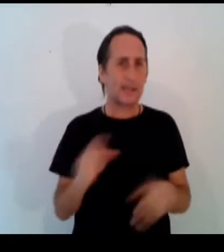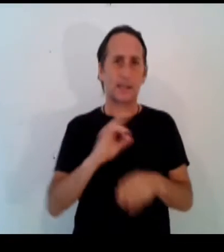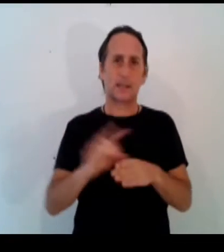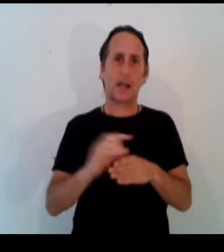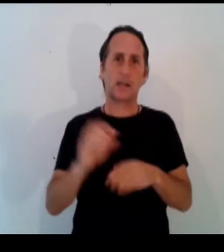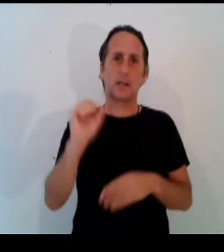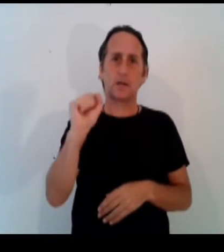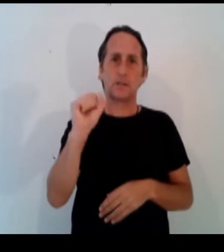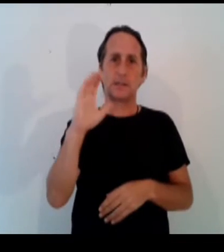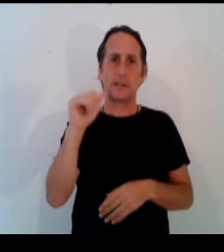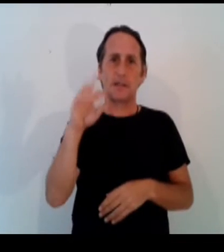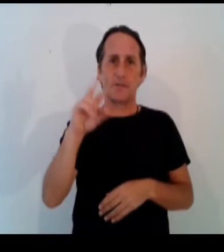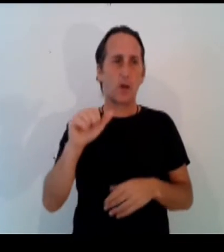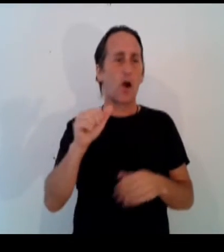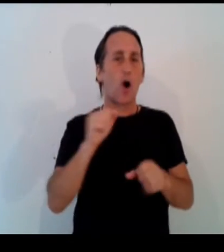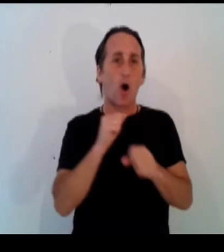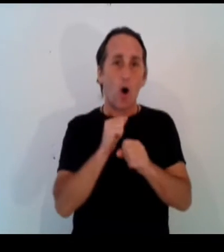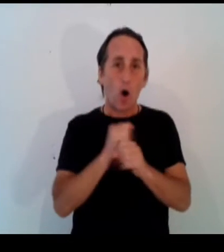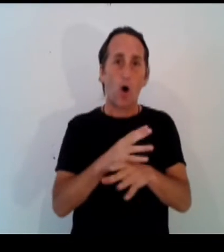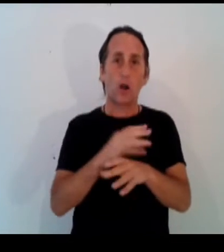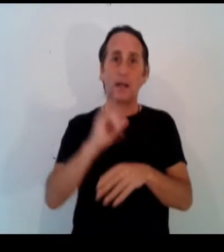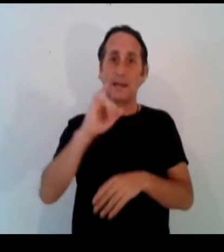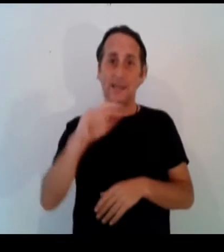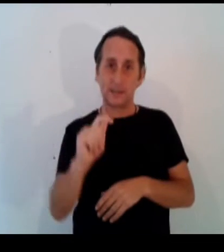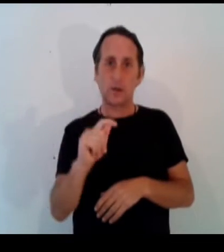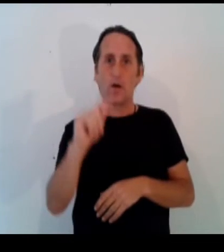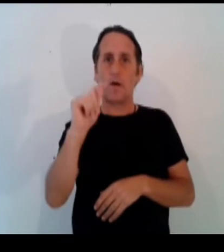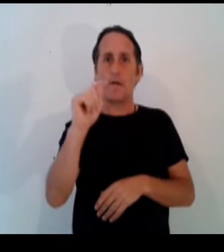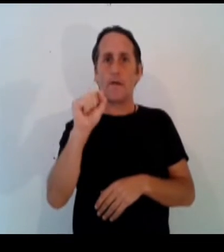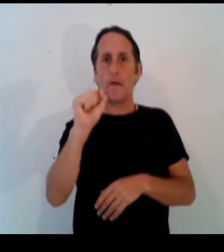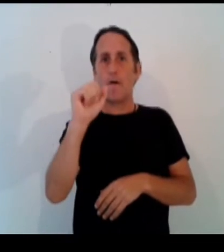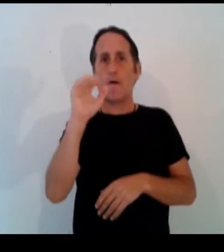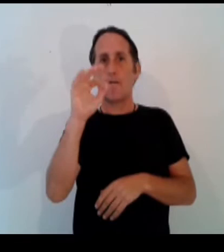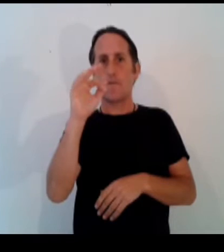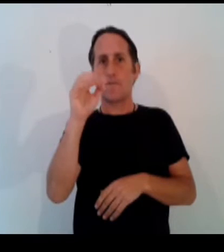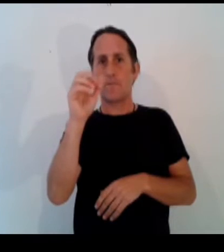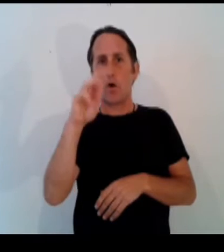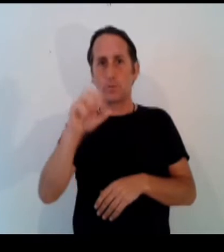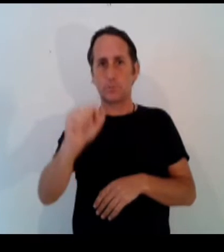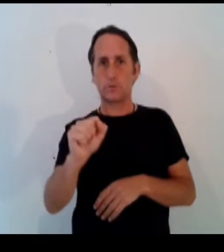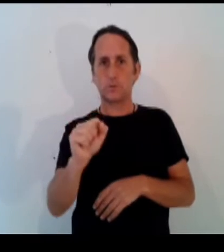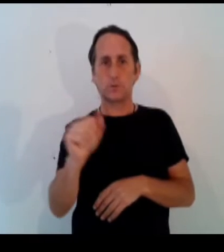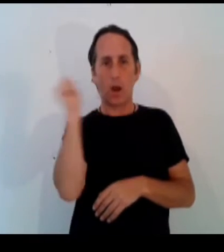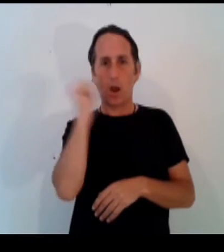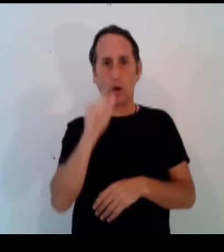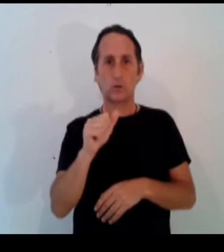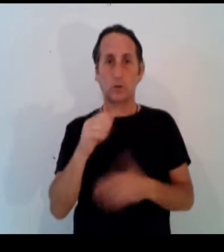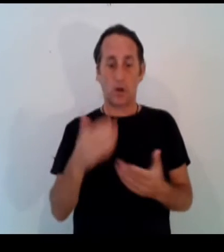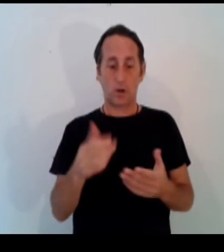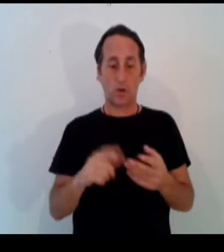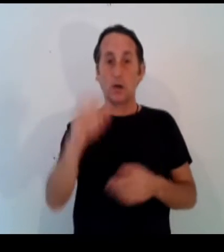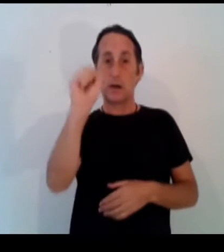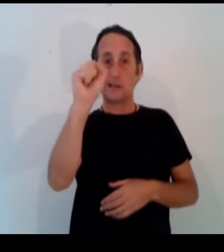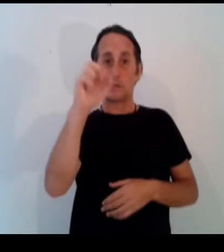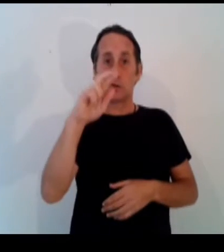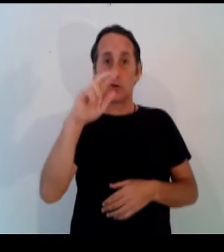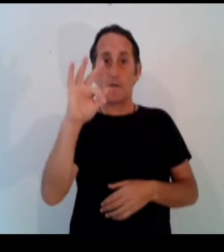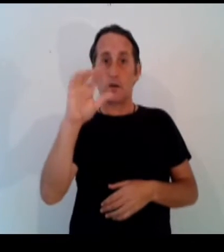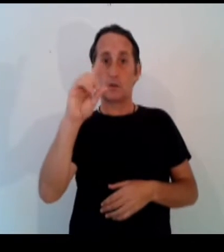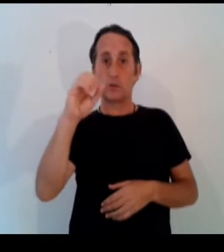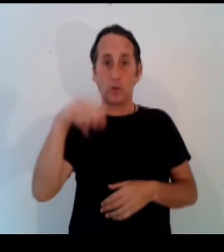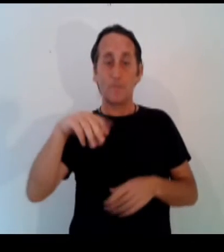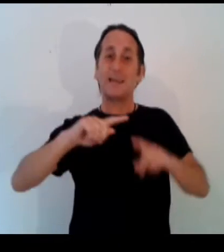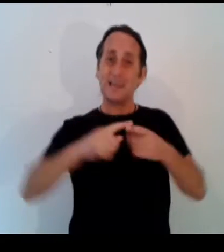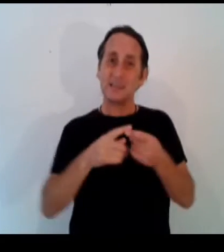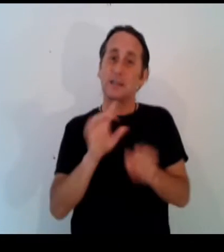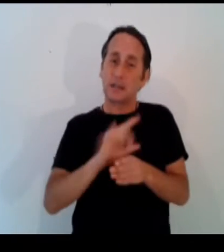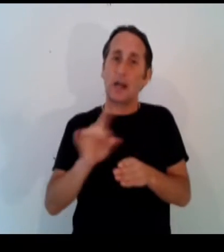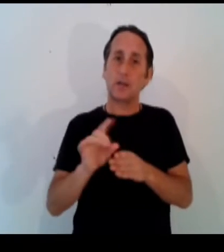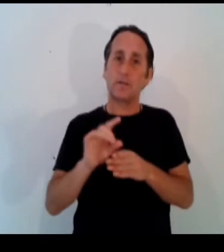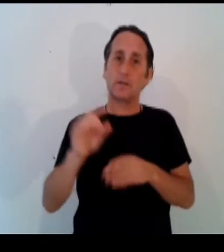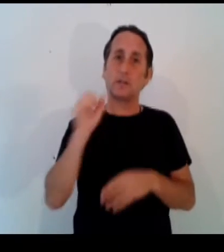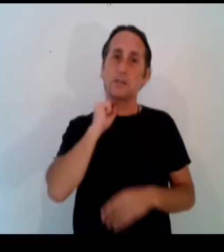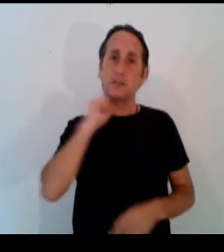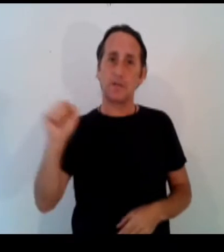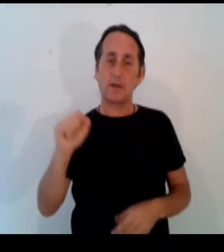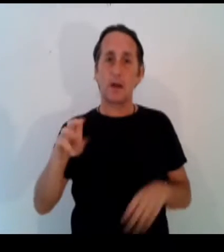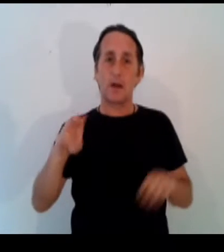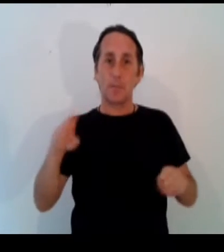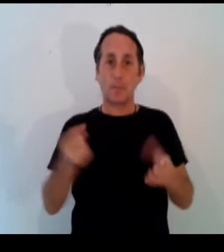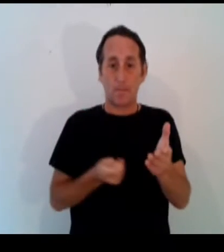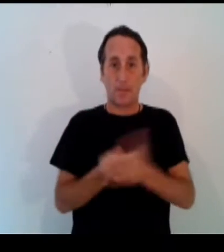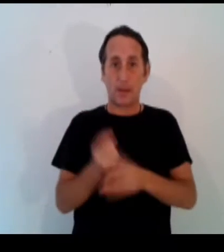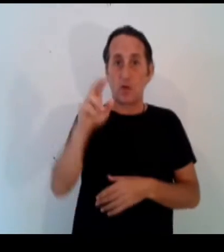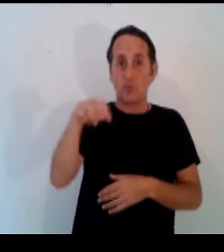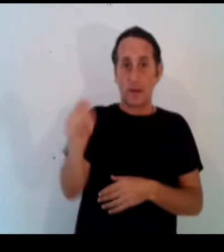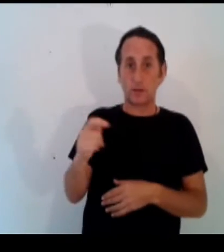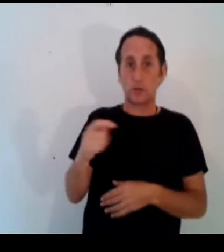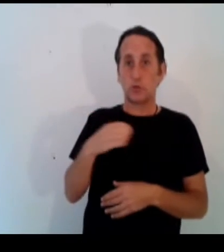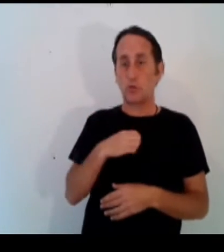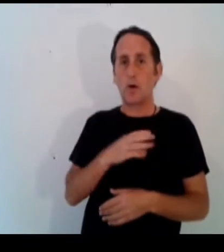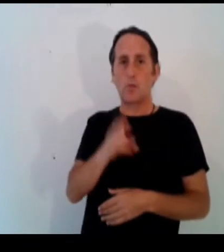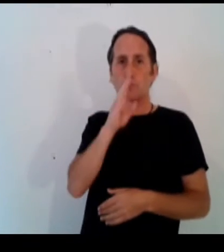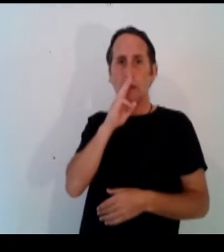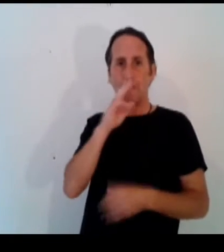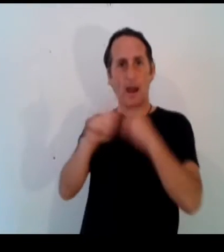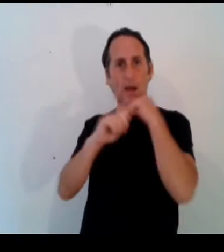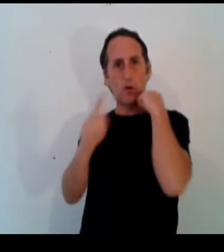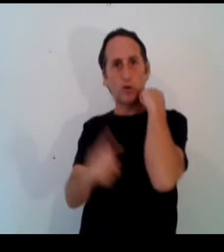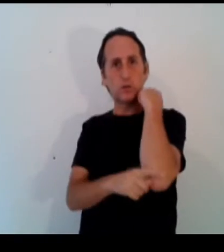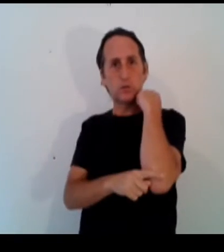Slavery is forbidden in all its forms ALL its forms, servitude or serfdom is a form of slavery, people paying rent to private landlords